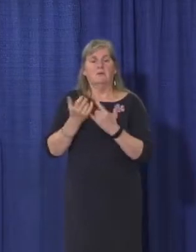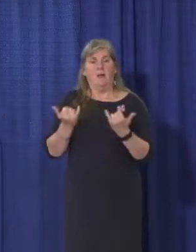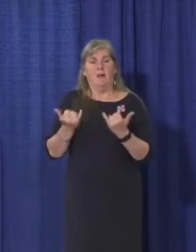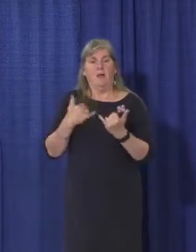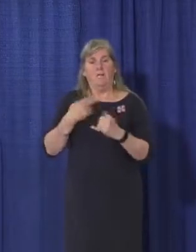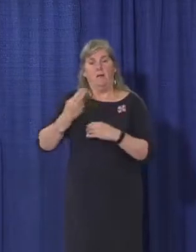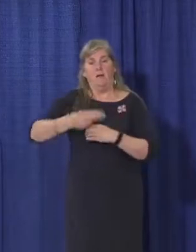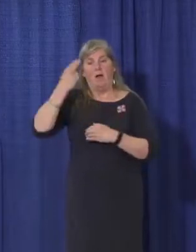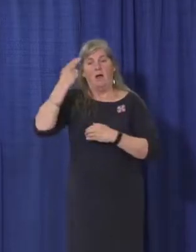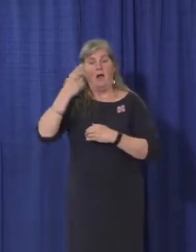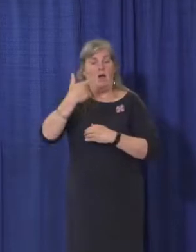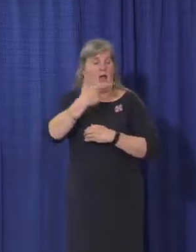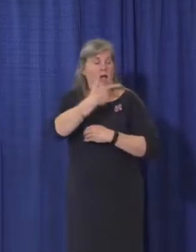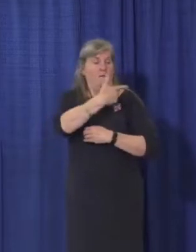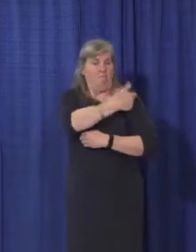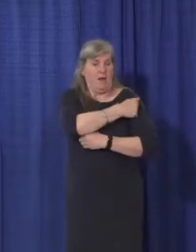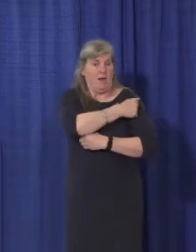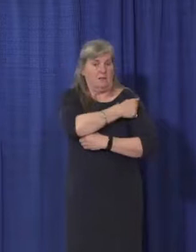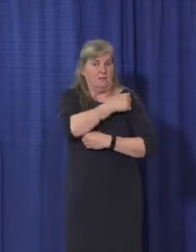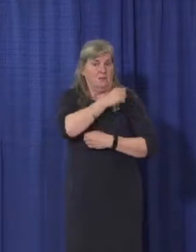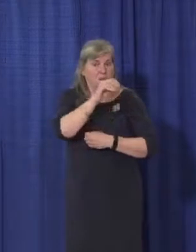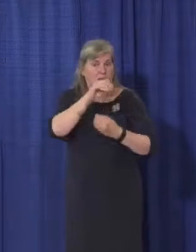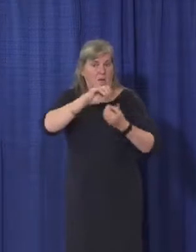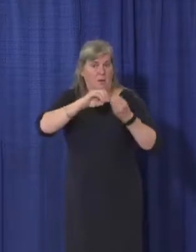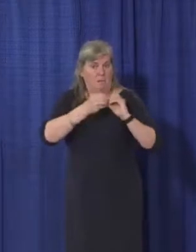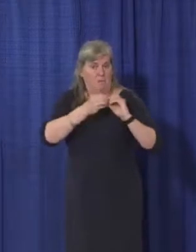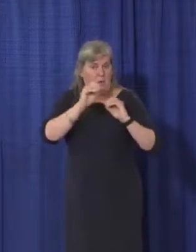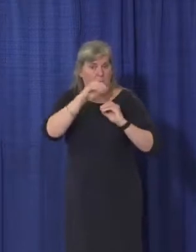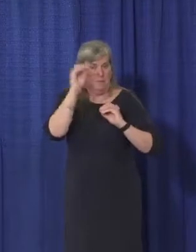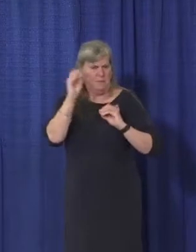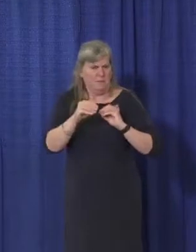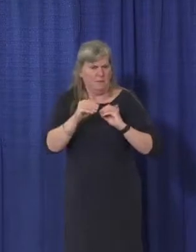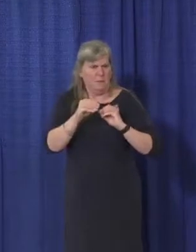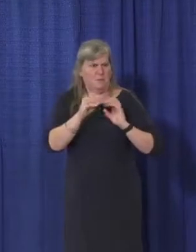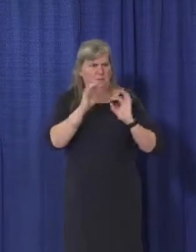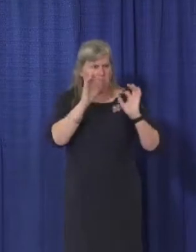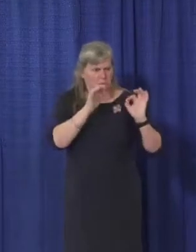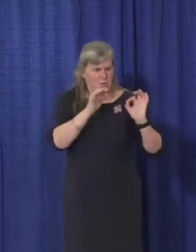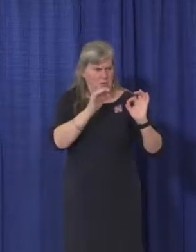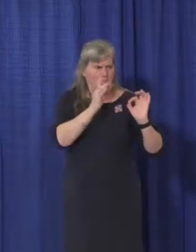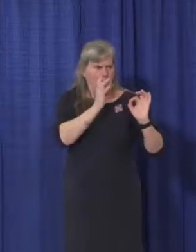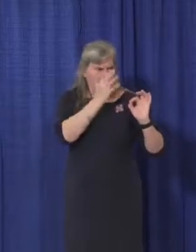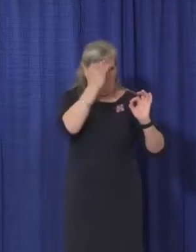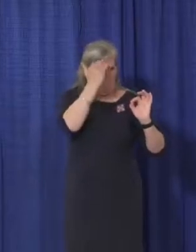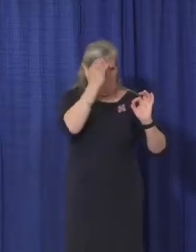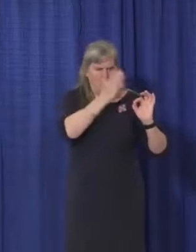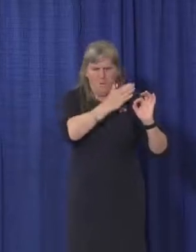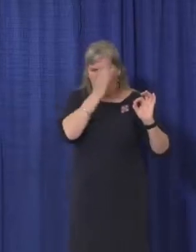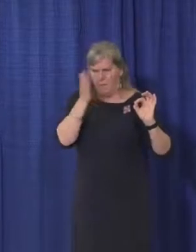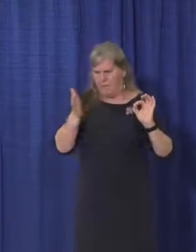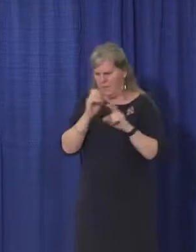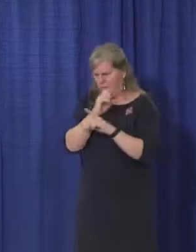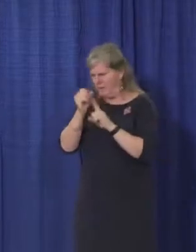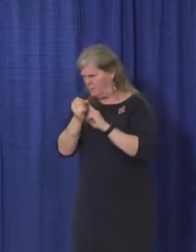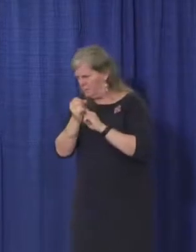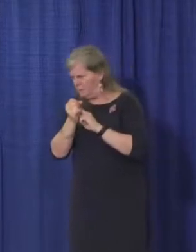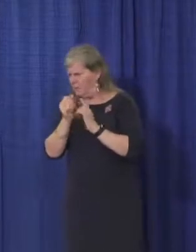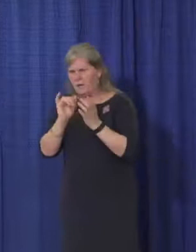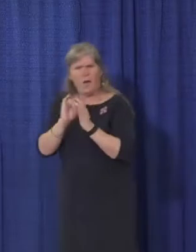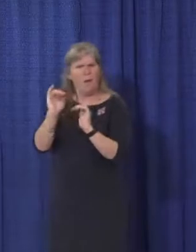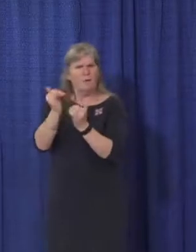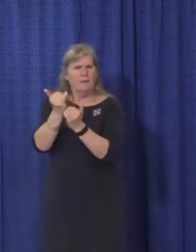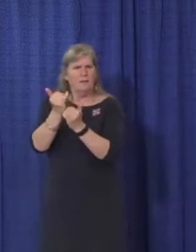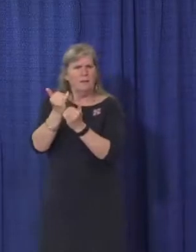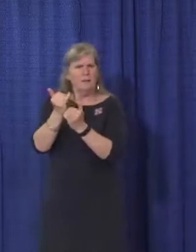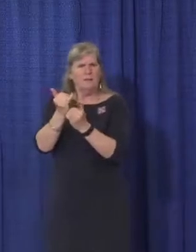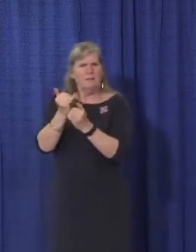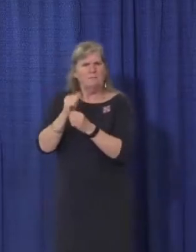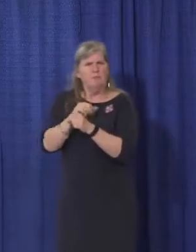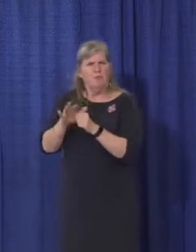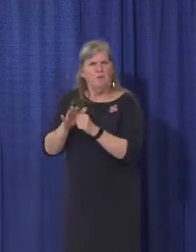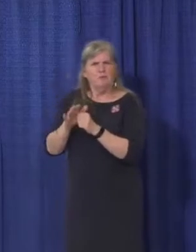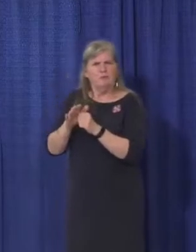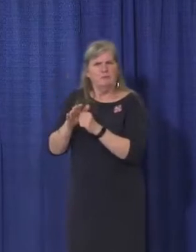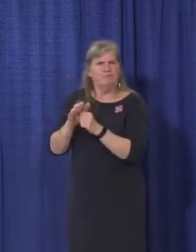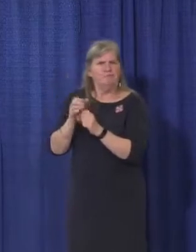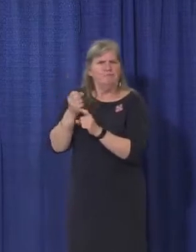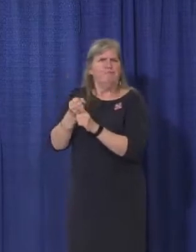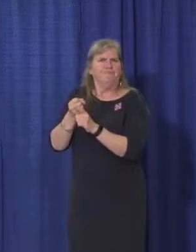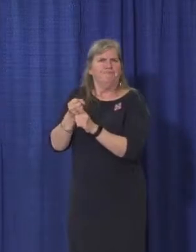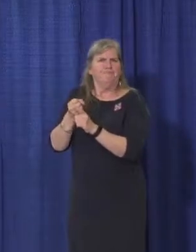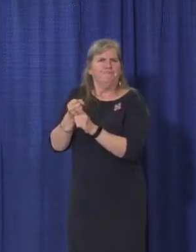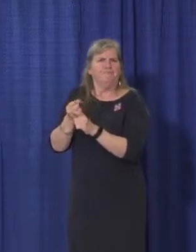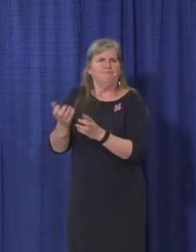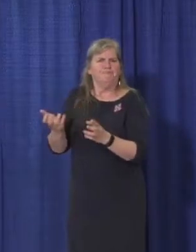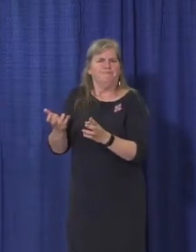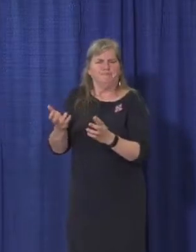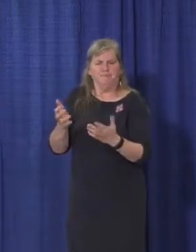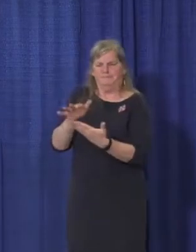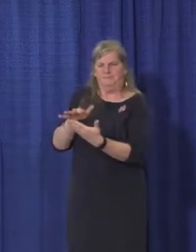when we have high vaccine rates.